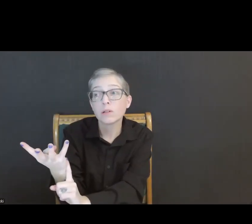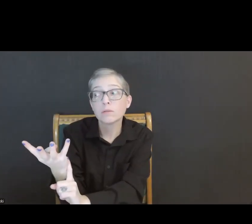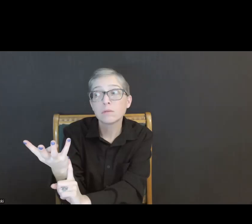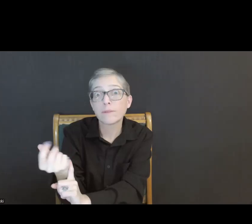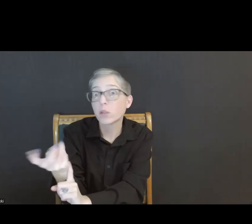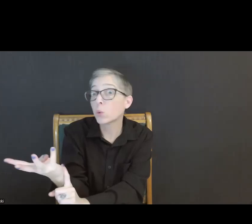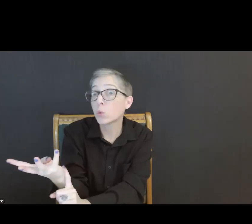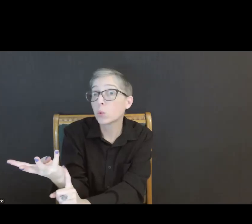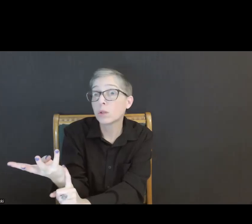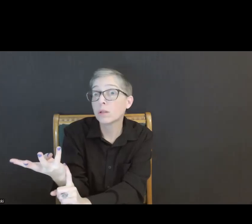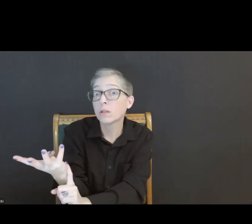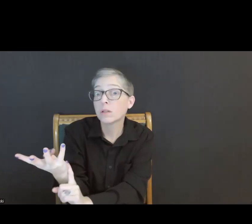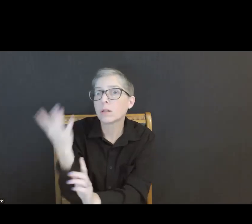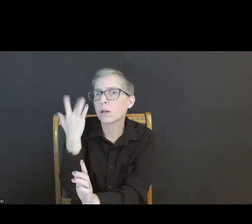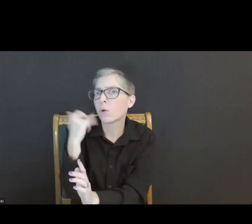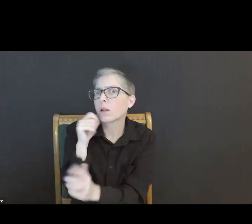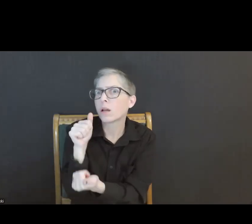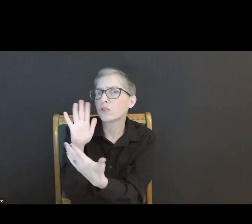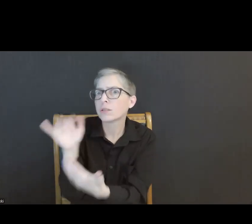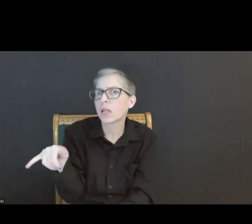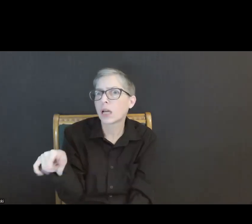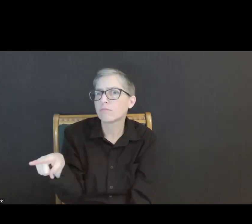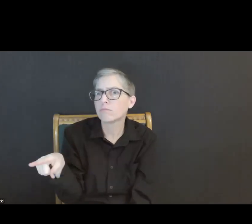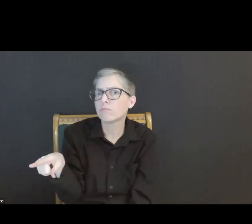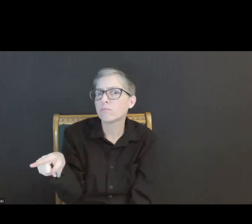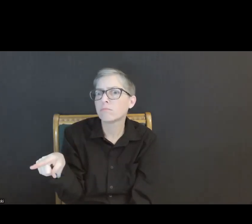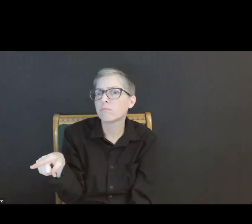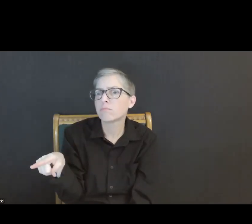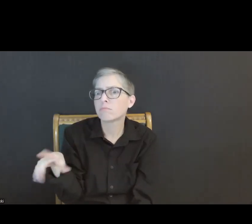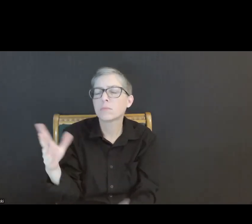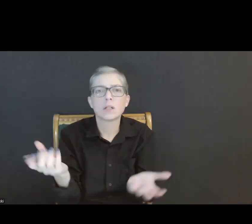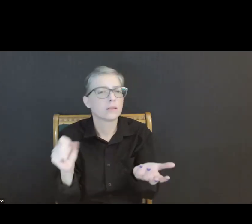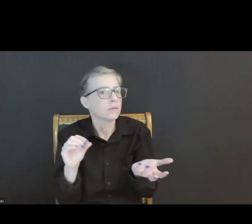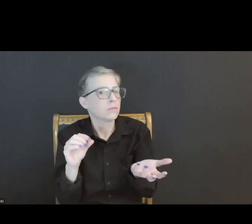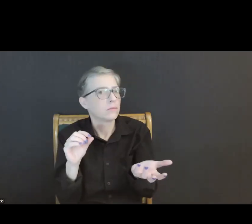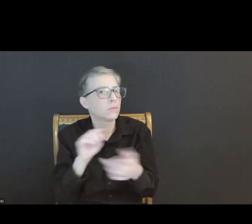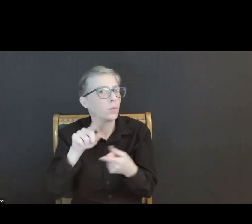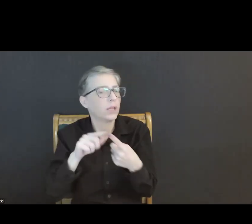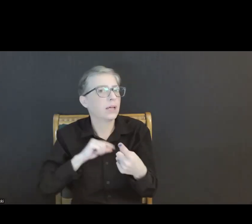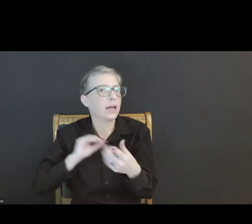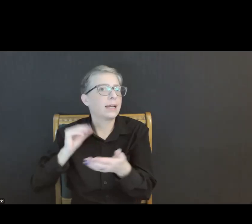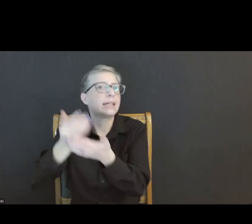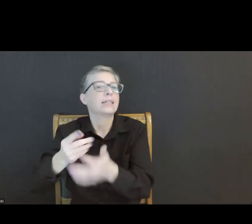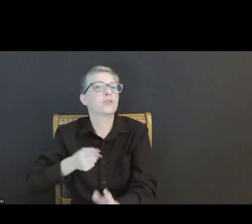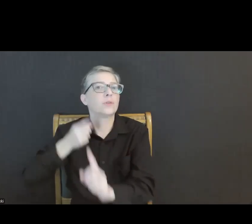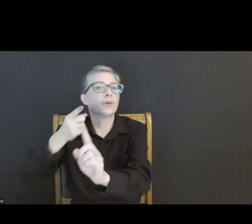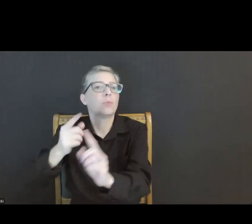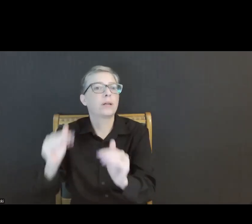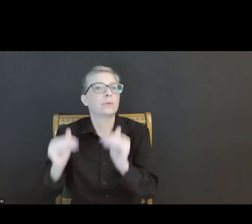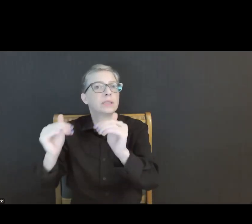my idea which when I get to a point in terms of status you know um and get past gatekeeping I mean